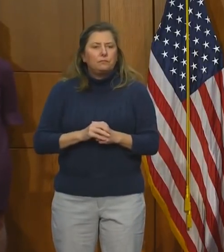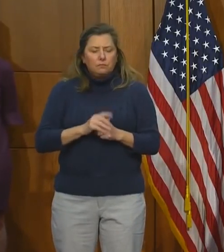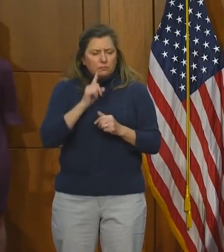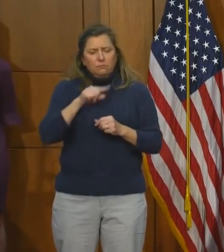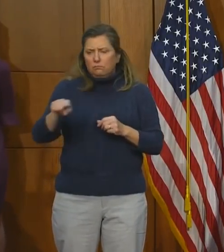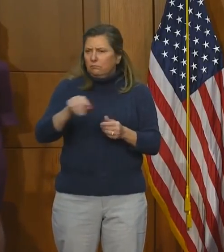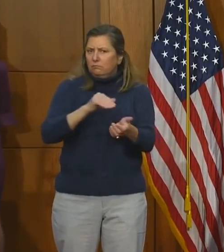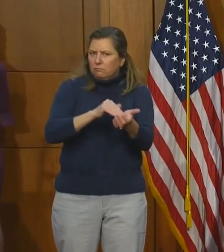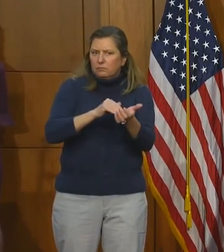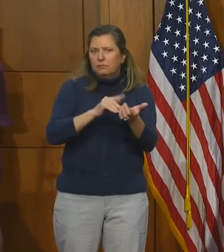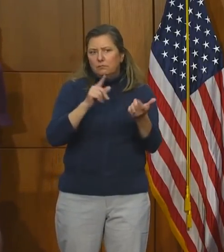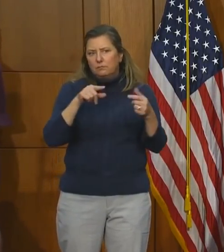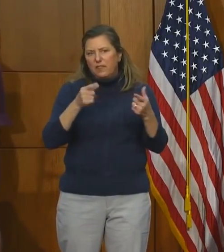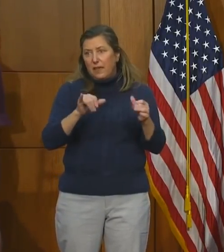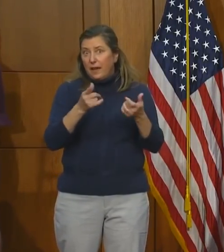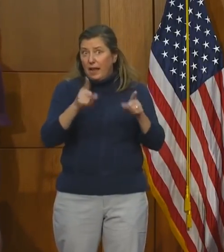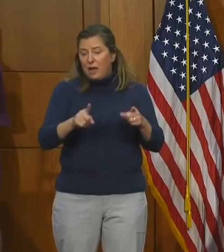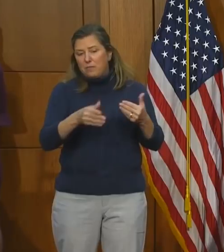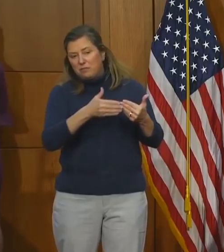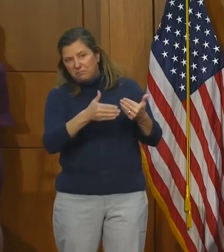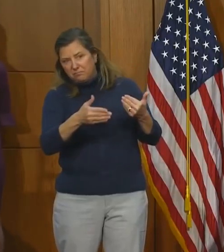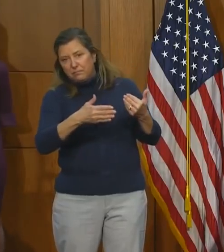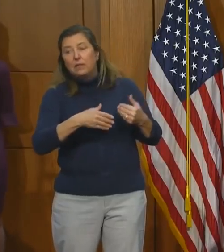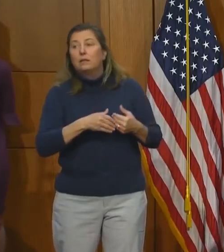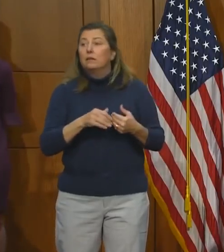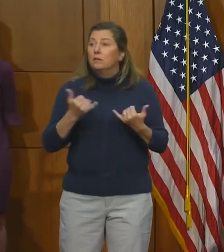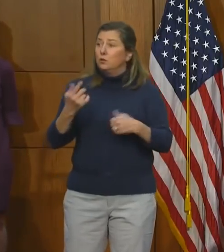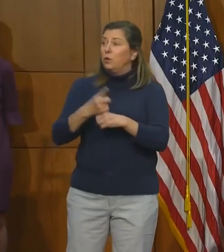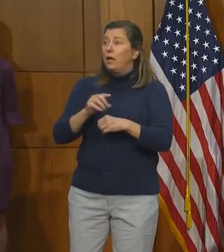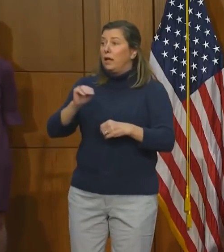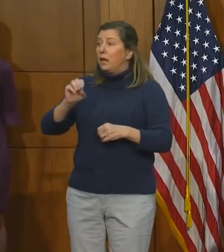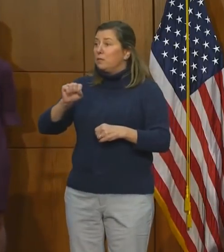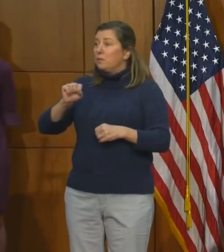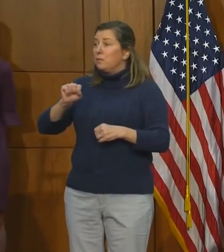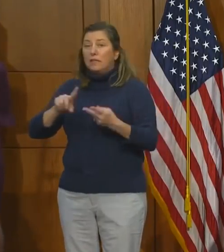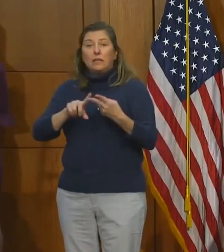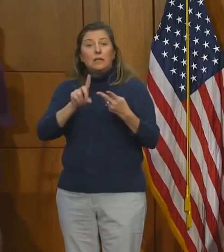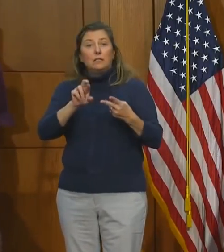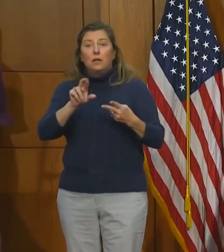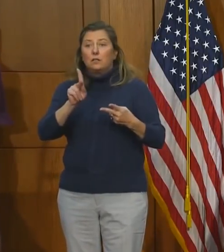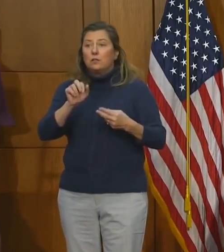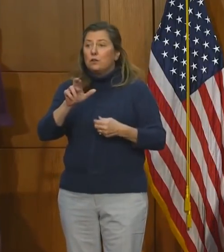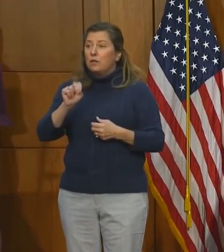PROVIDE ANSWERS AS WELL AS CREATE EDUCATIONAL AND TRAINING OPPORTUNITIES. FOR PROVIDERS IN